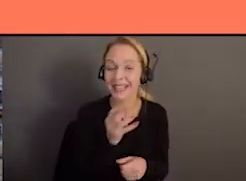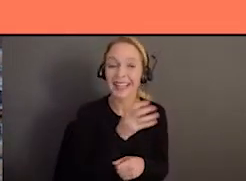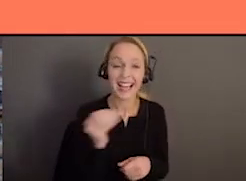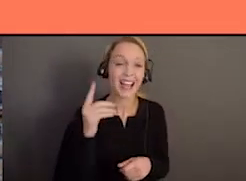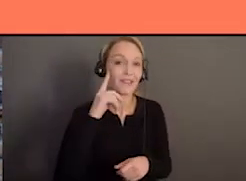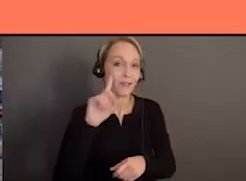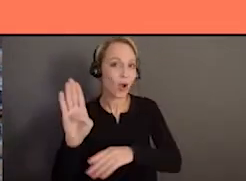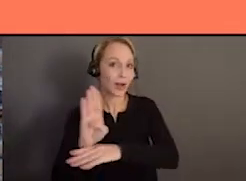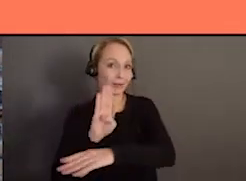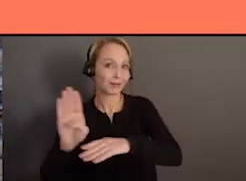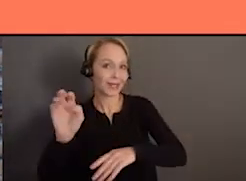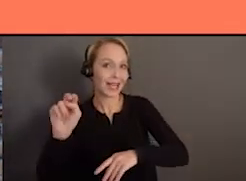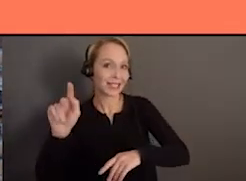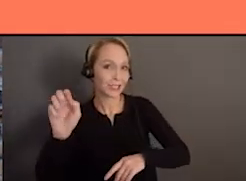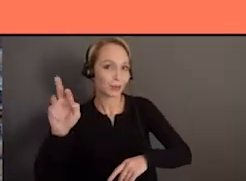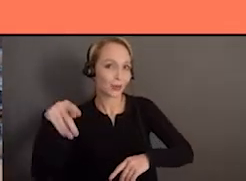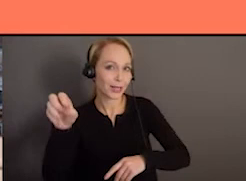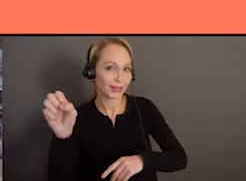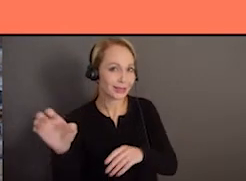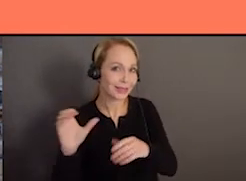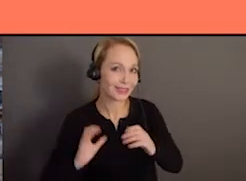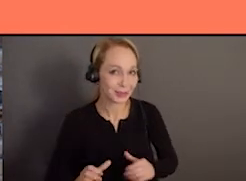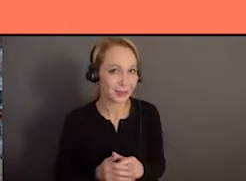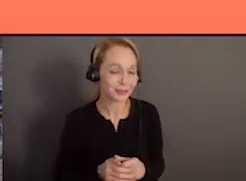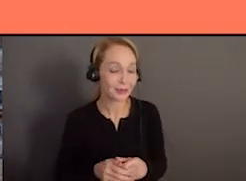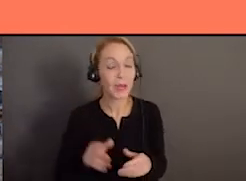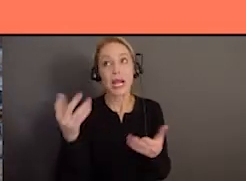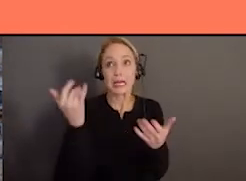LOOKING BEYOND TODAY, WE'RE ALSO WORKING ON